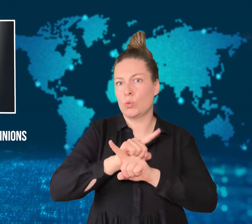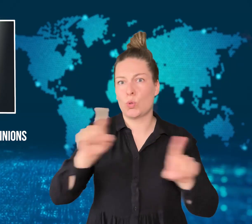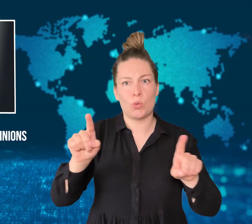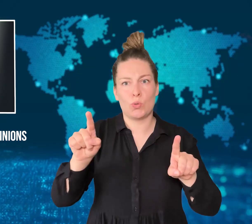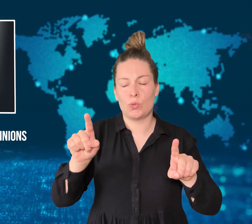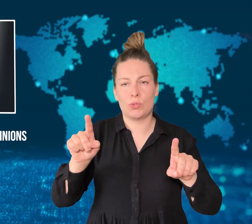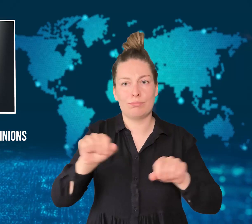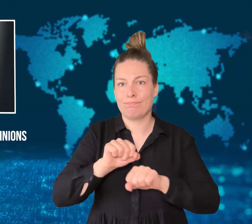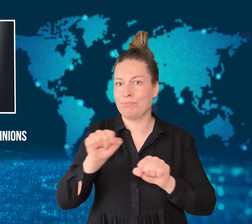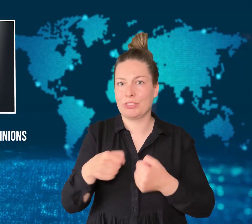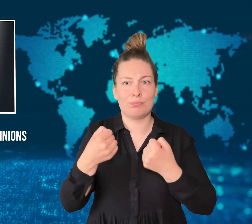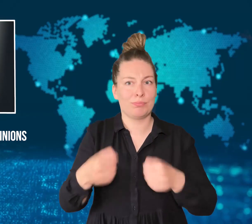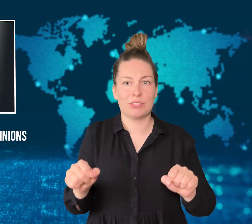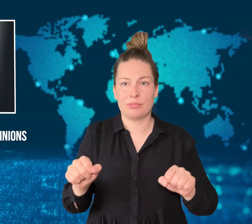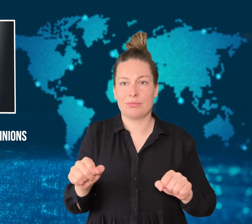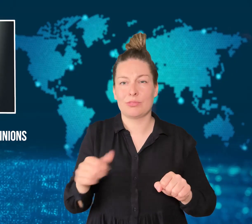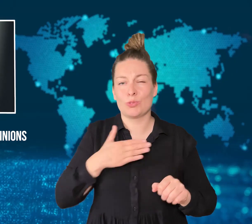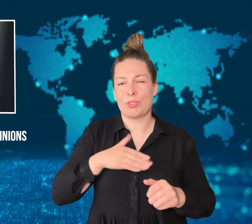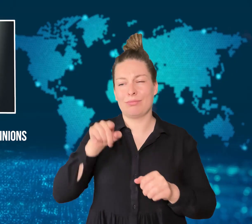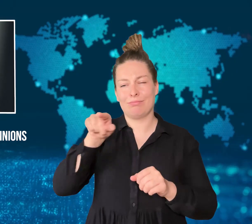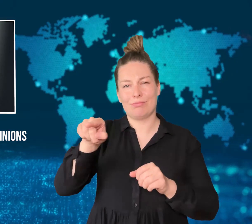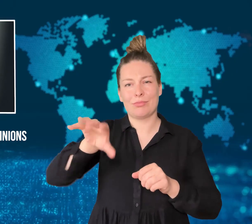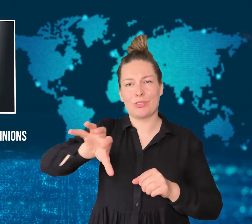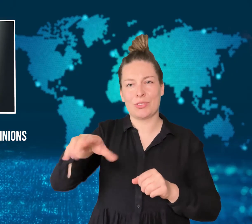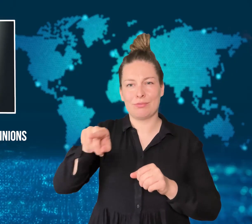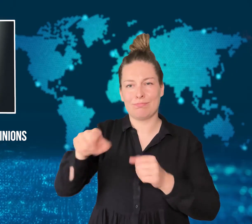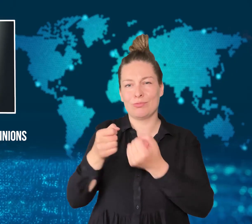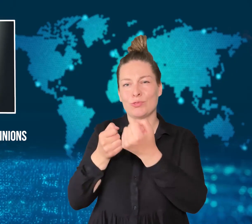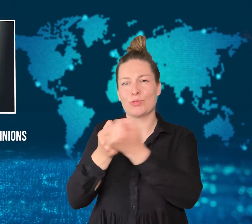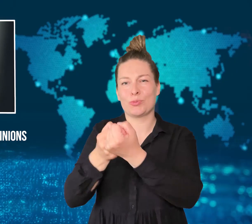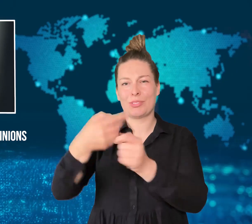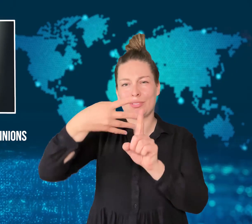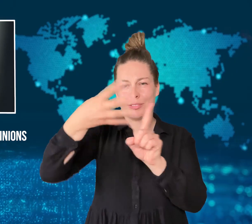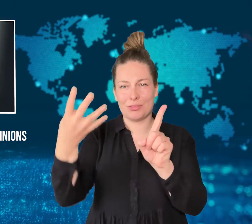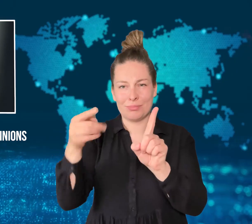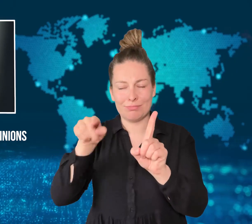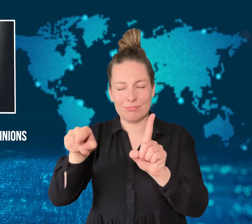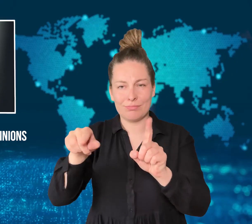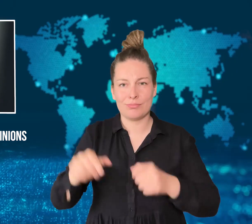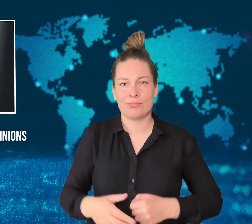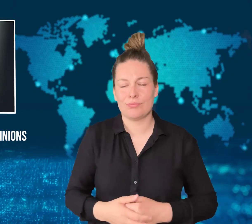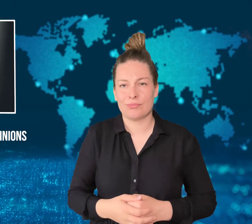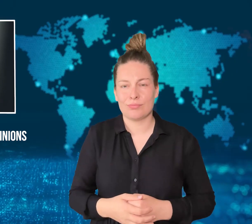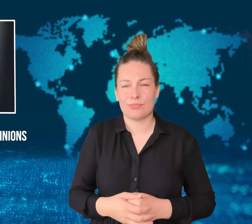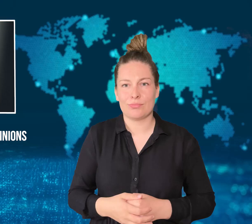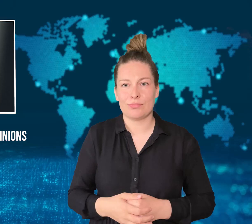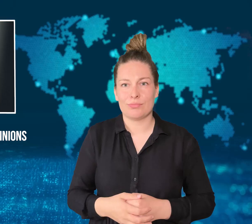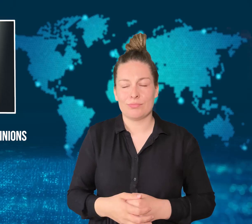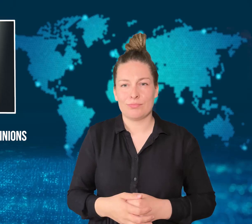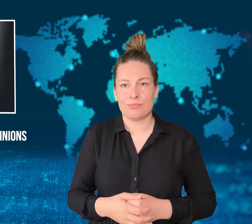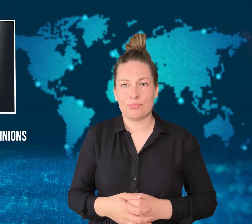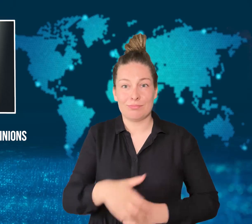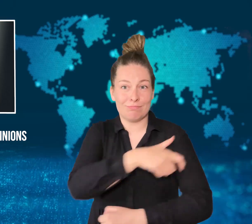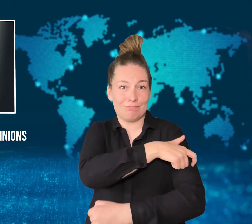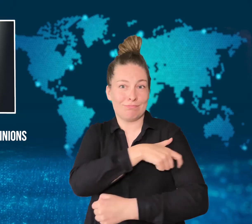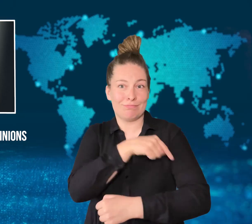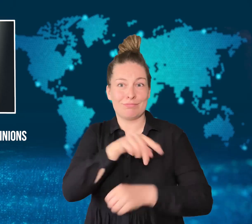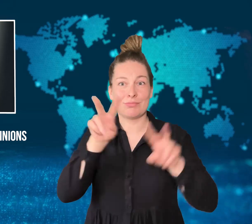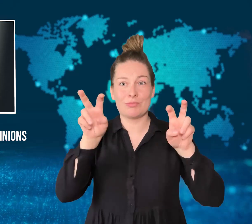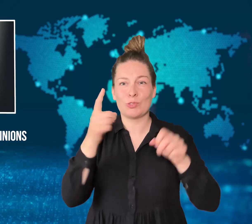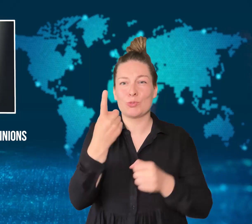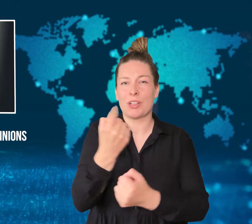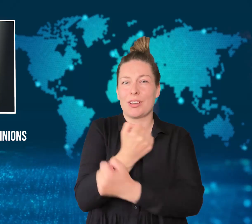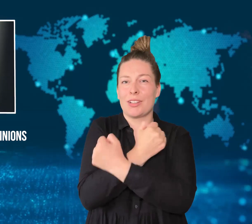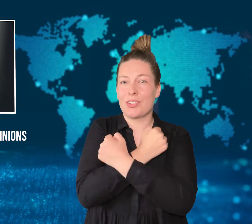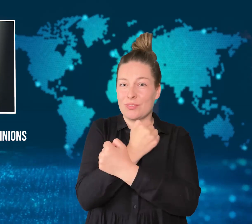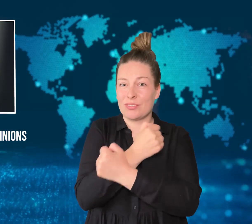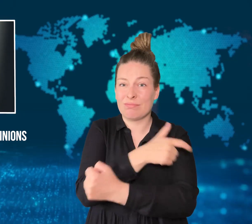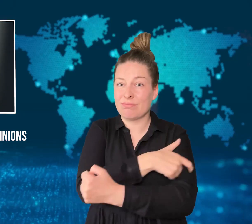in Qatar since homosexuality is illegal there.